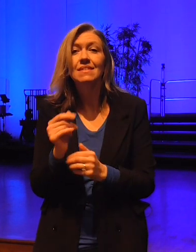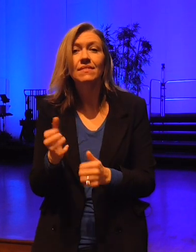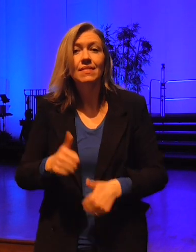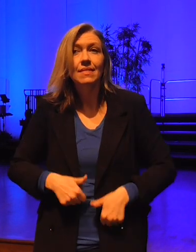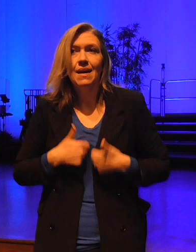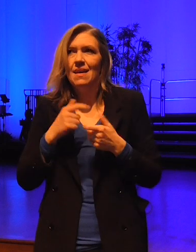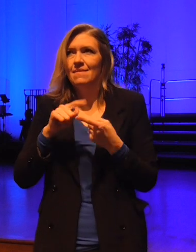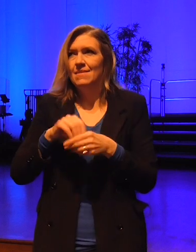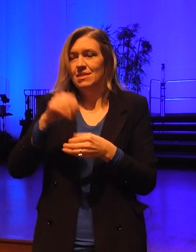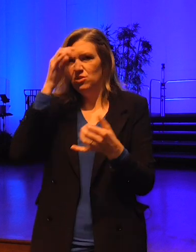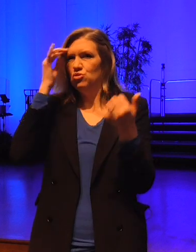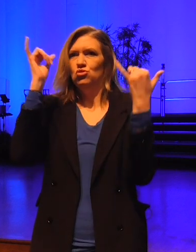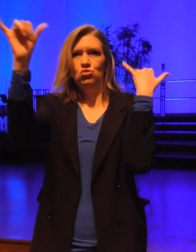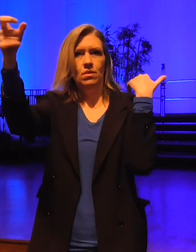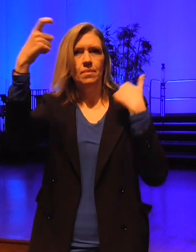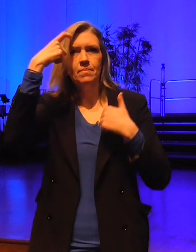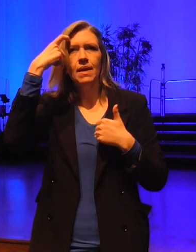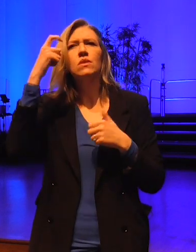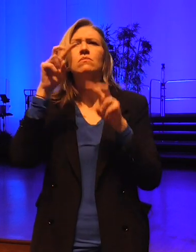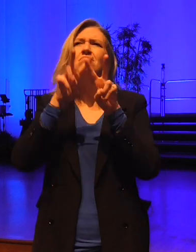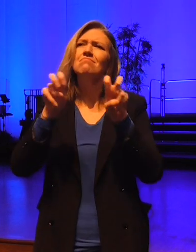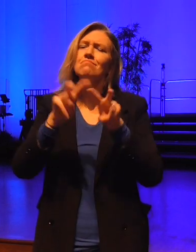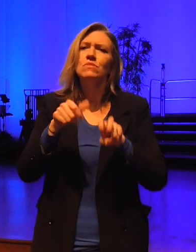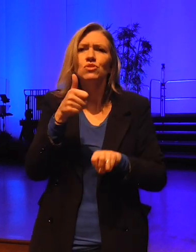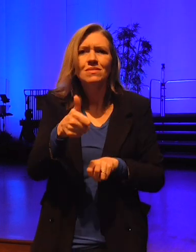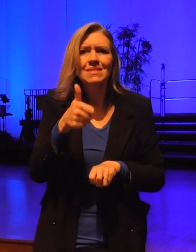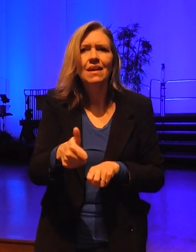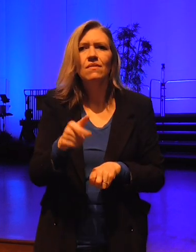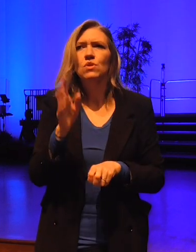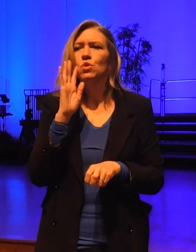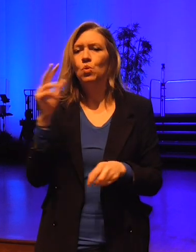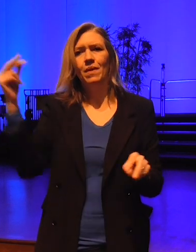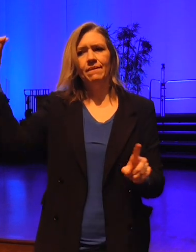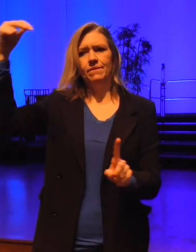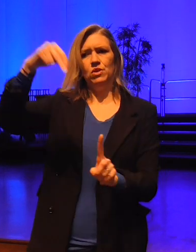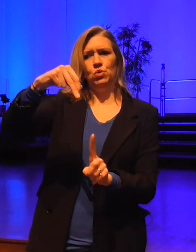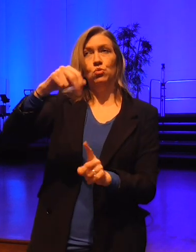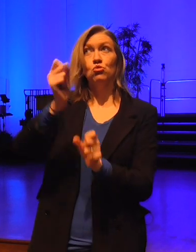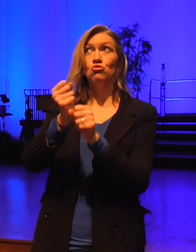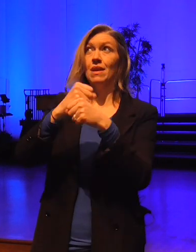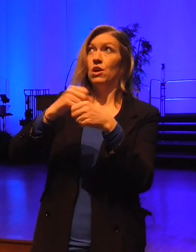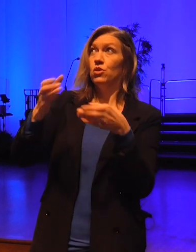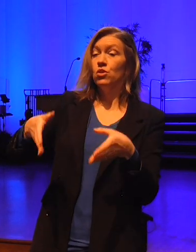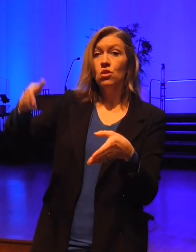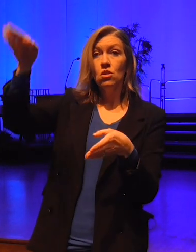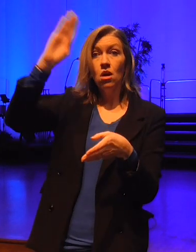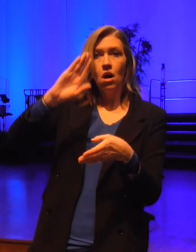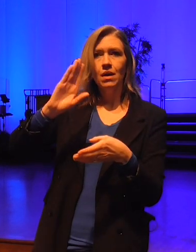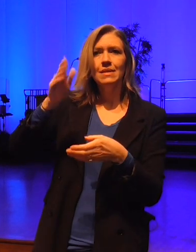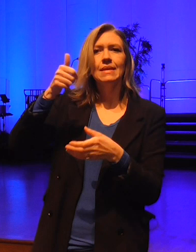look in yourself and you at length shall view Creator God who hid himself in you within this